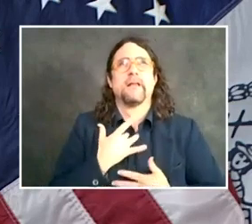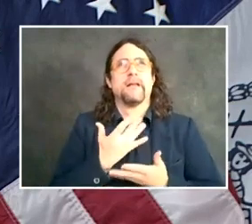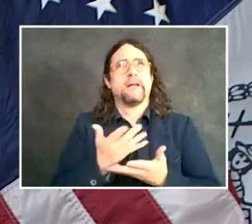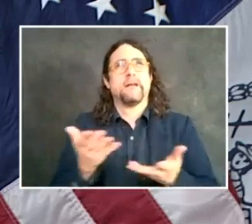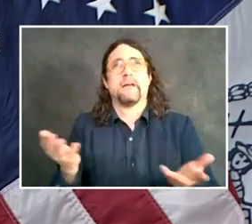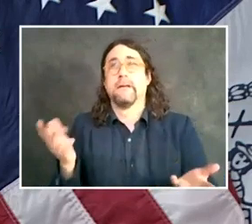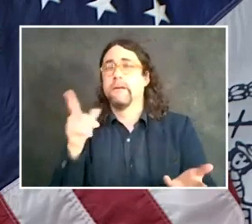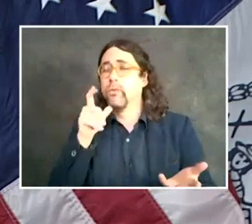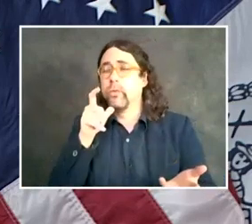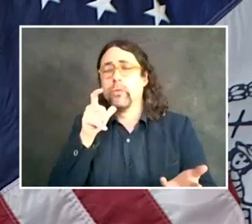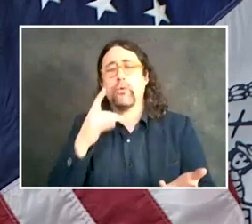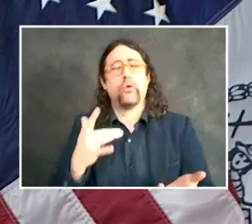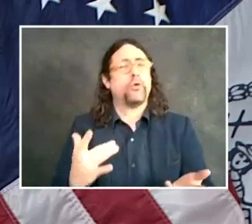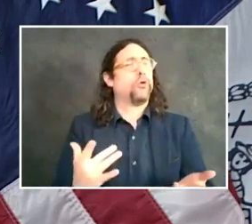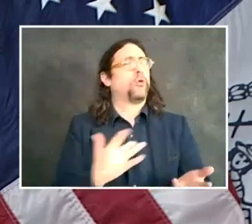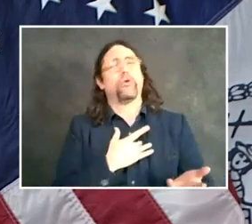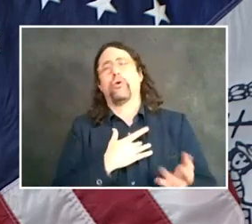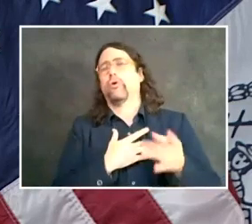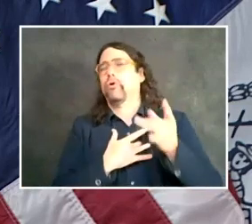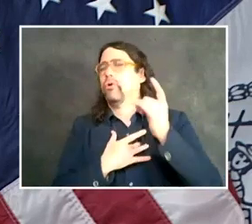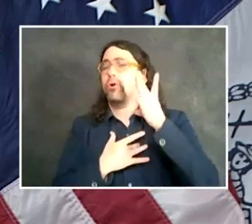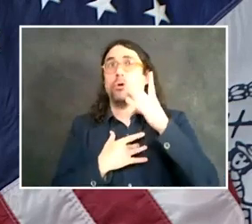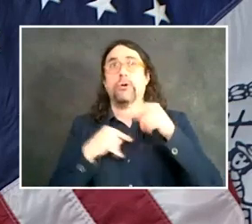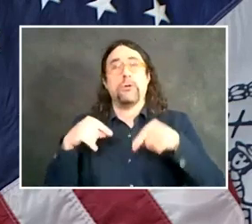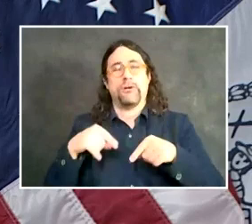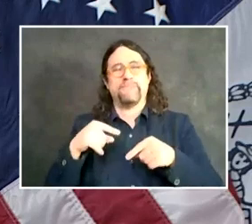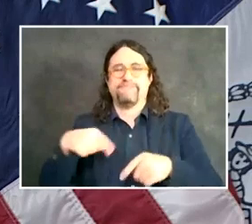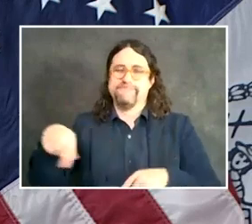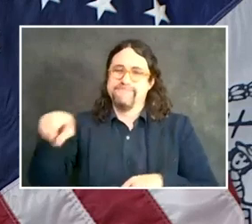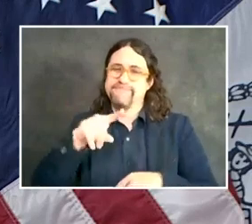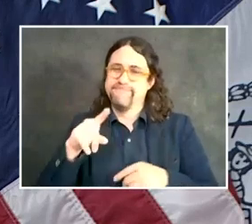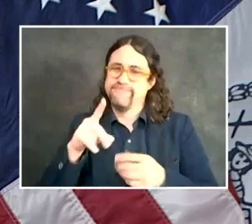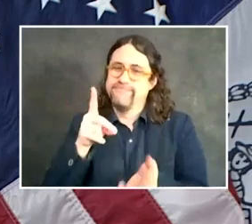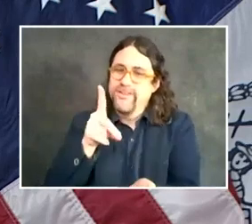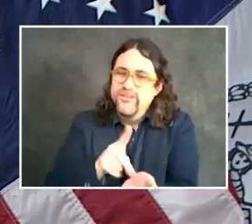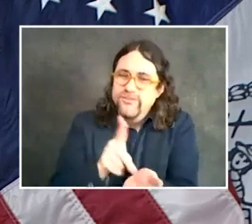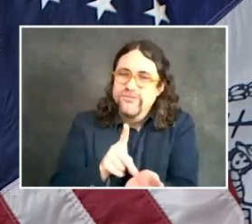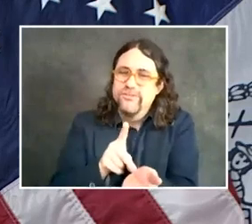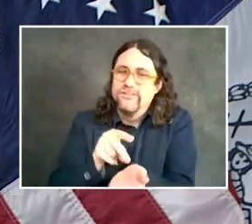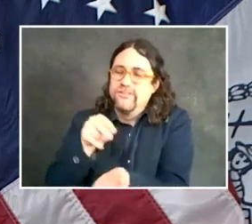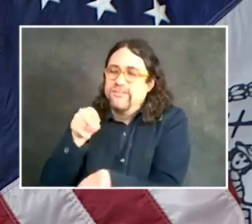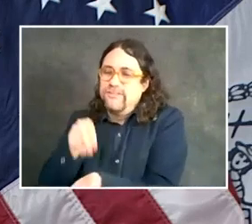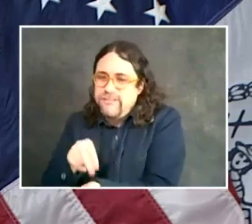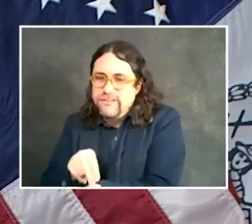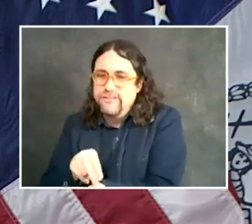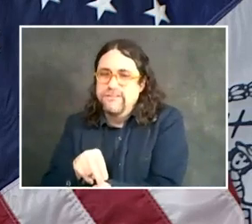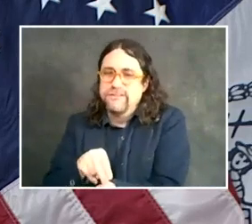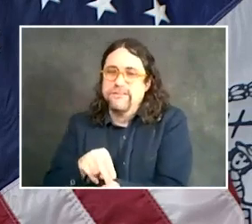BE AIRED AND ADDRESSED, THAT IS